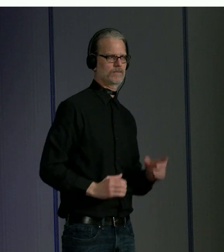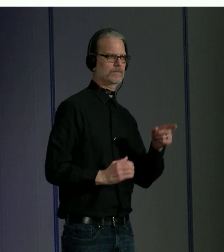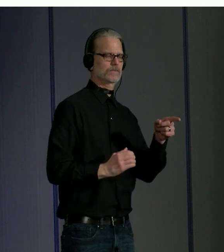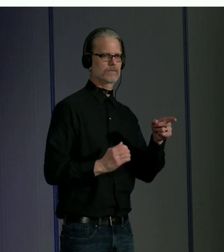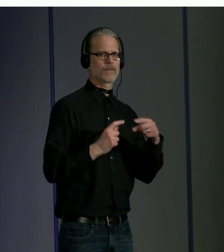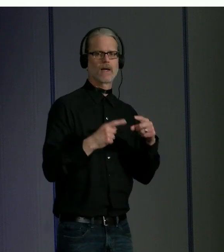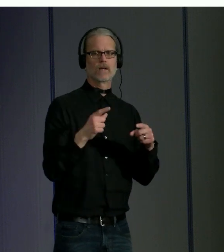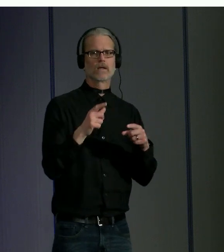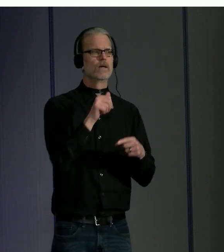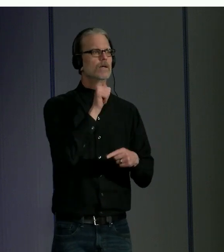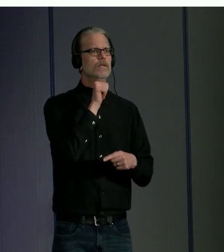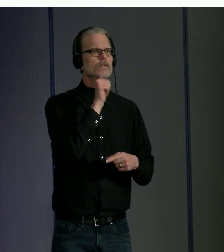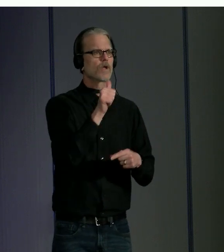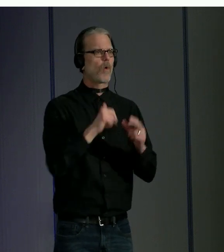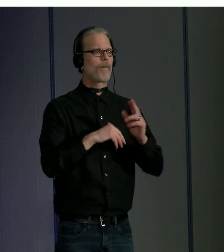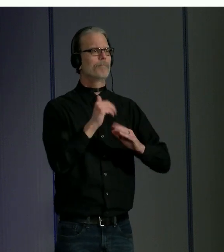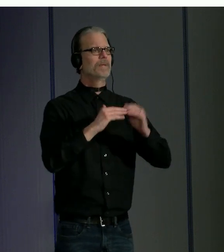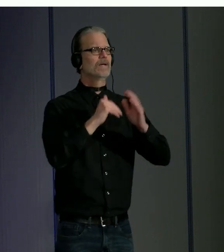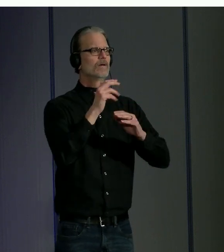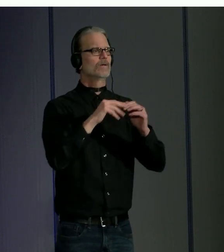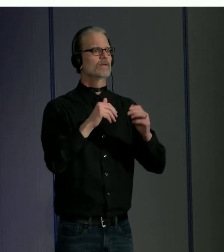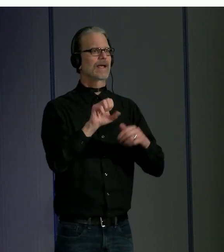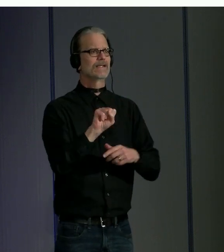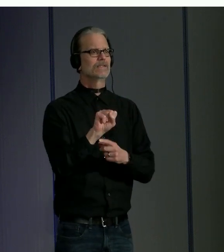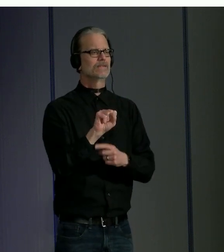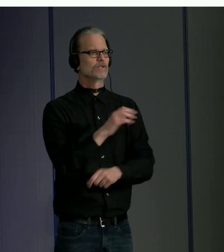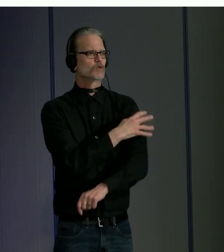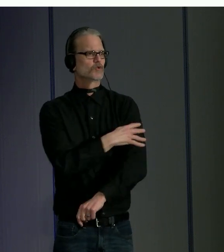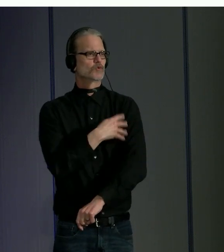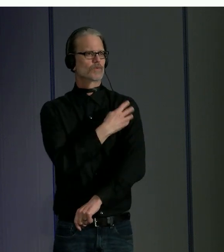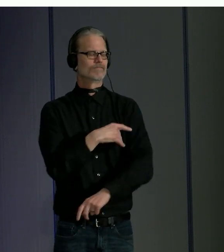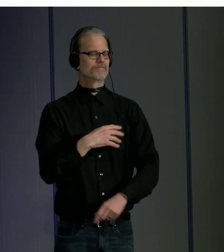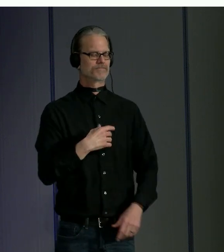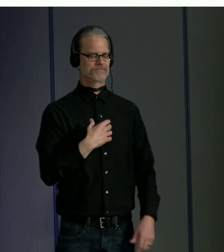Don't build a Swiss Army knife, build a paring knife.